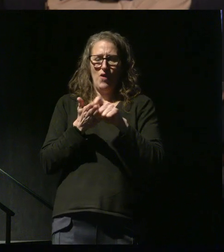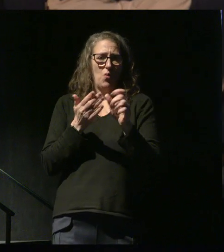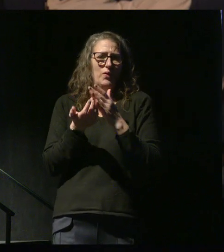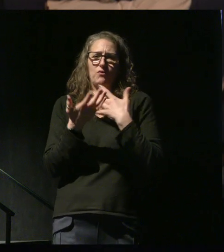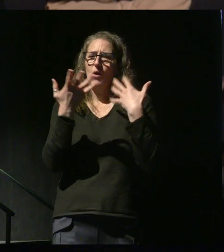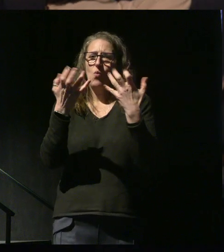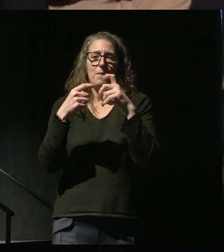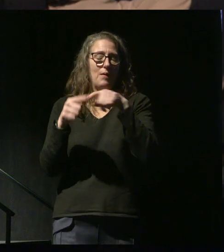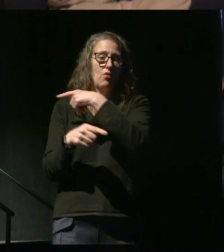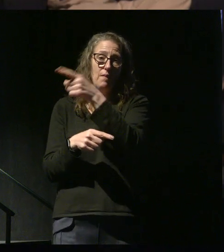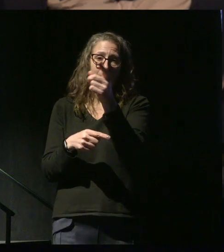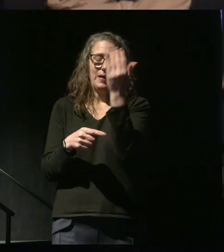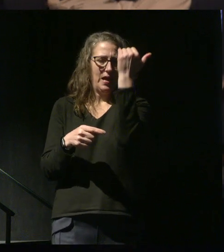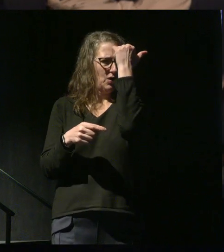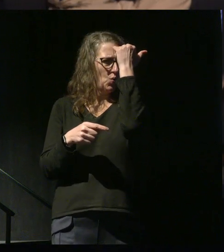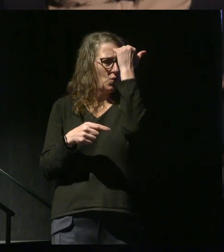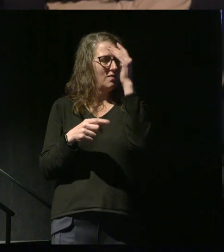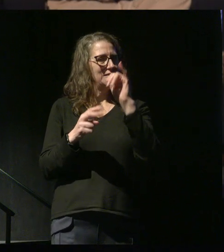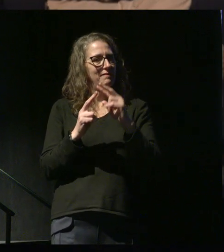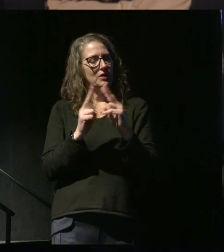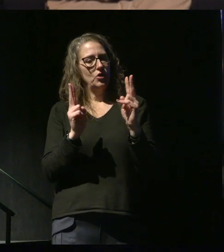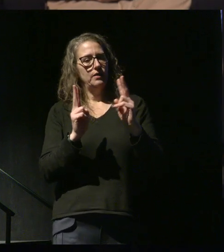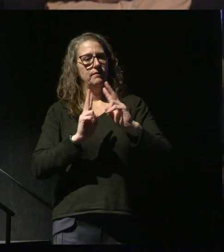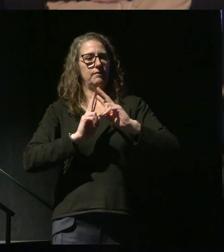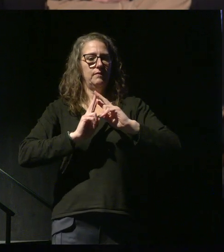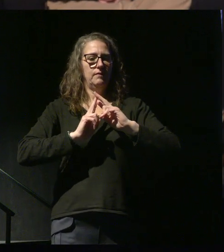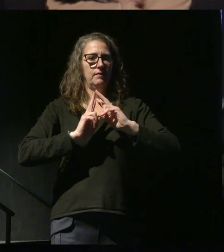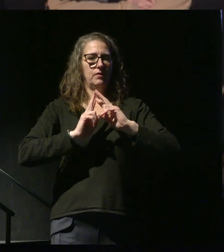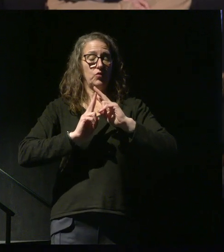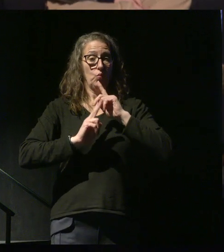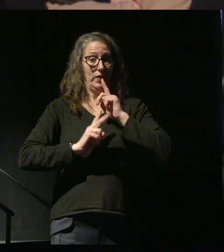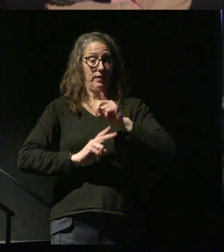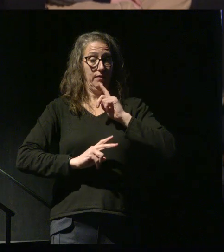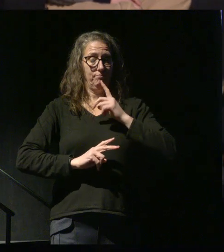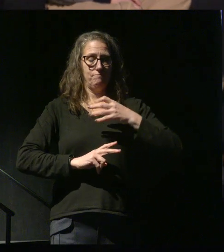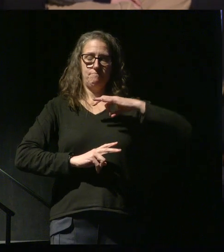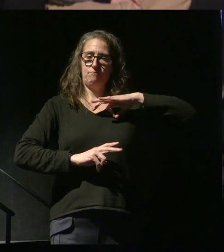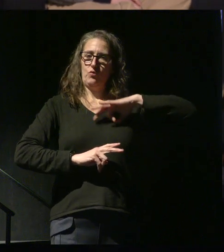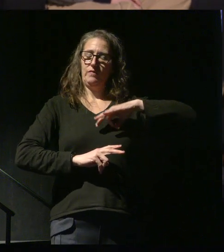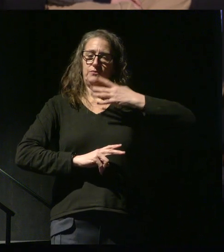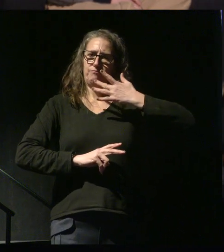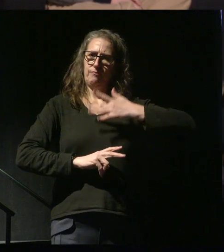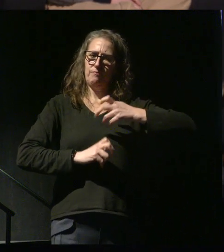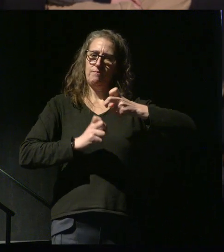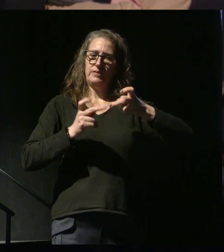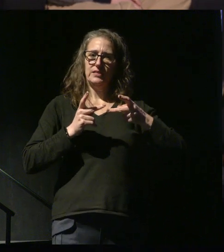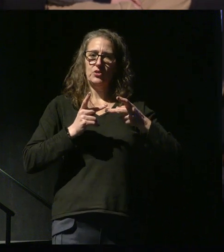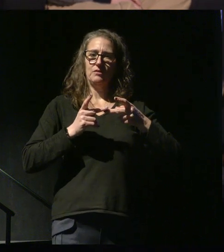Which I know is a very, you know like is a really privileged position to be in.